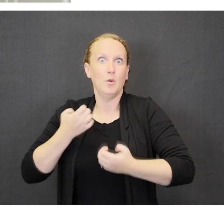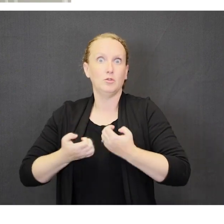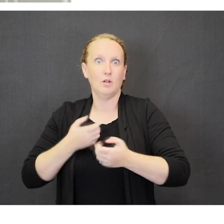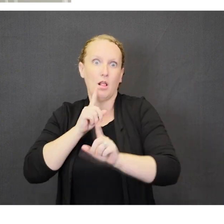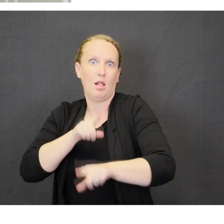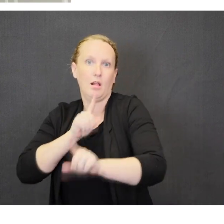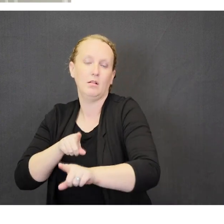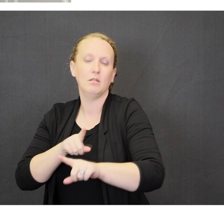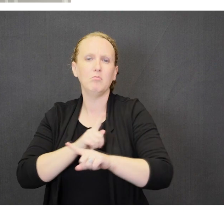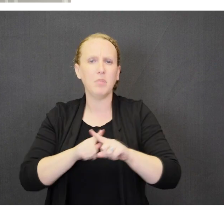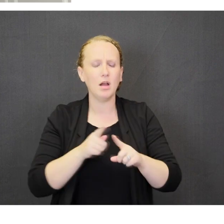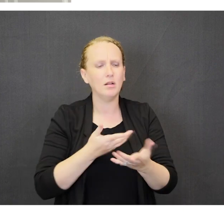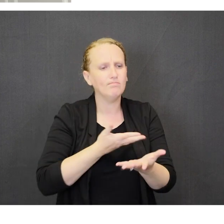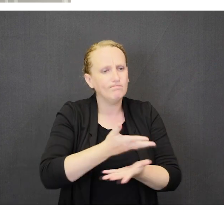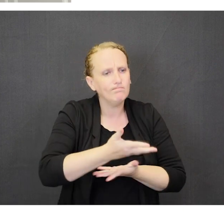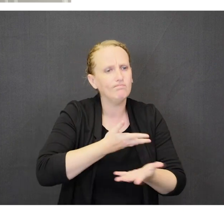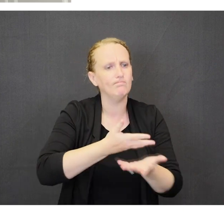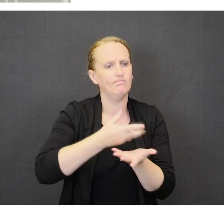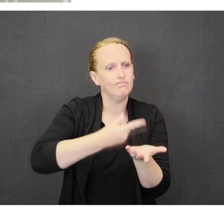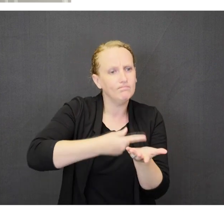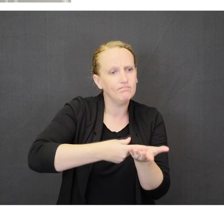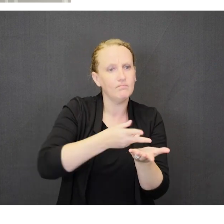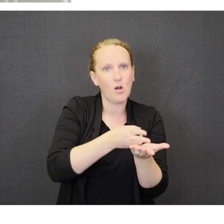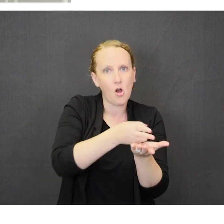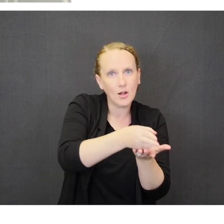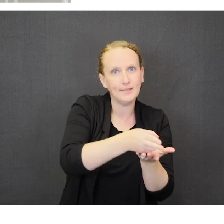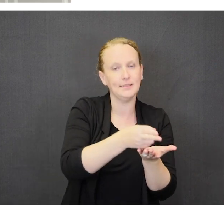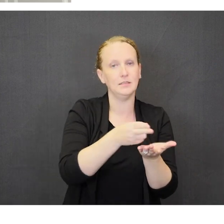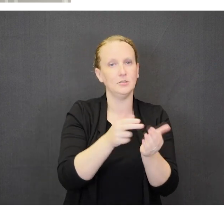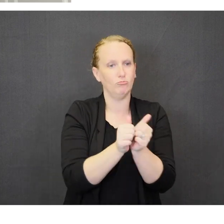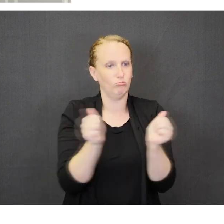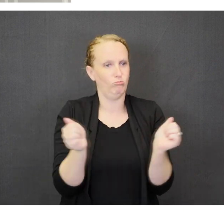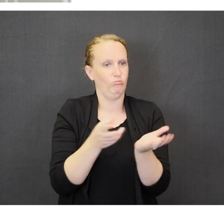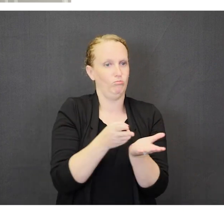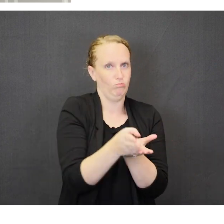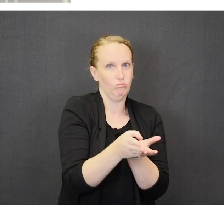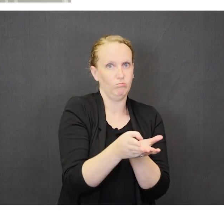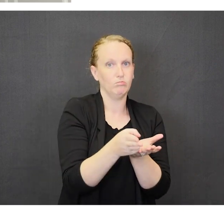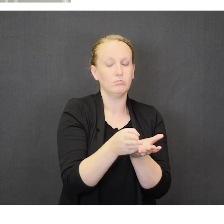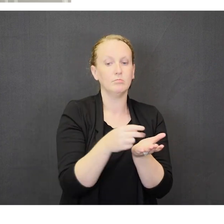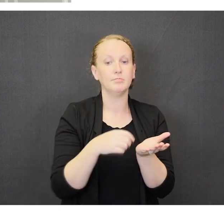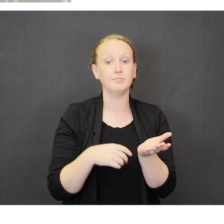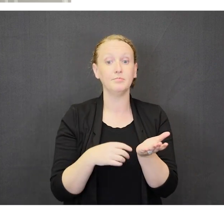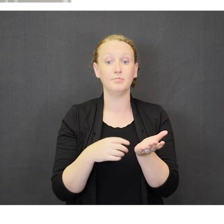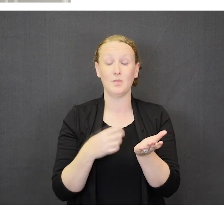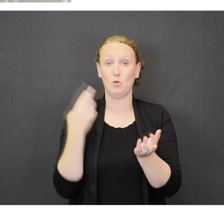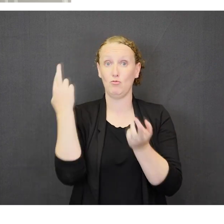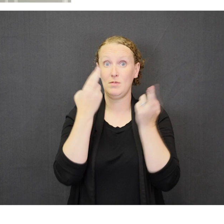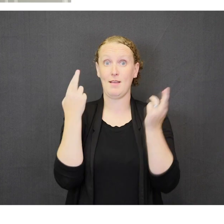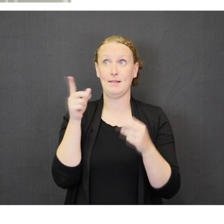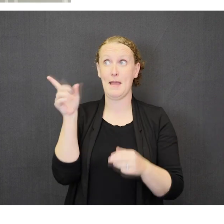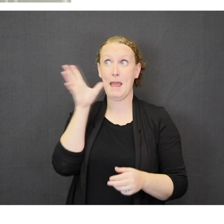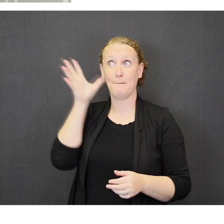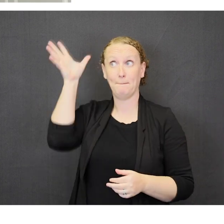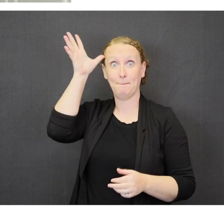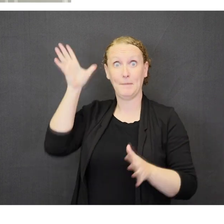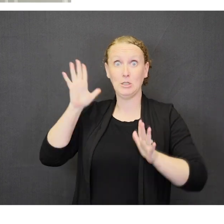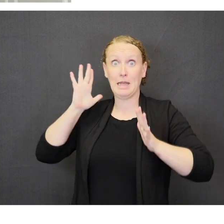be honest about it be real about it but recognize that when we panic about it